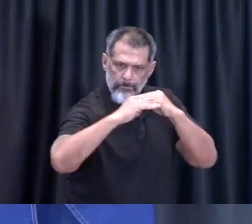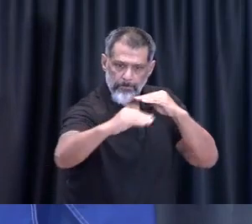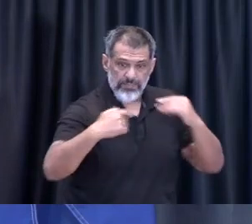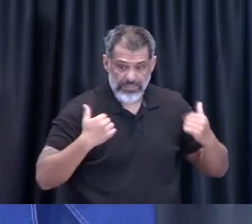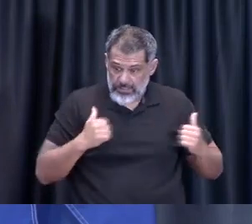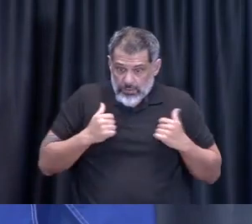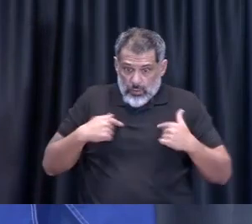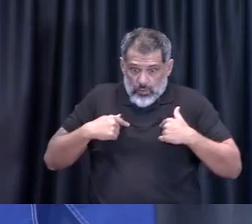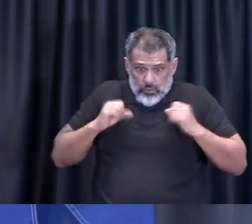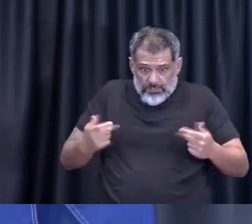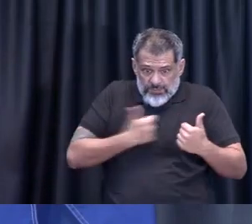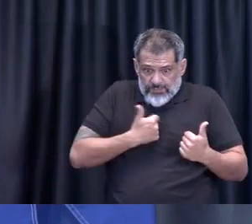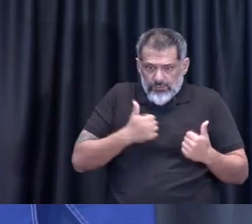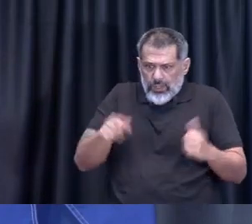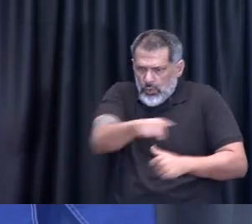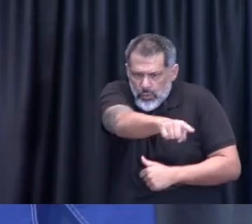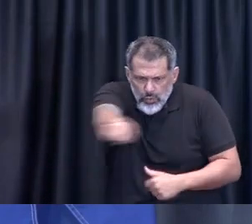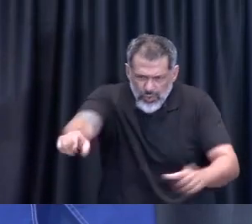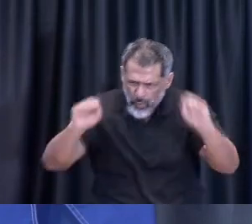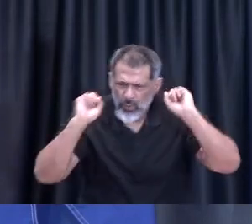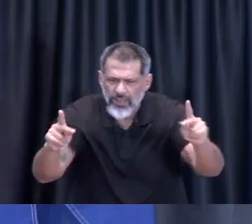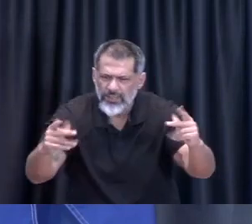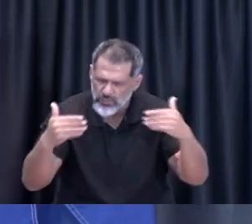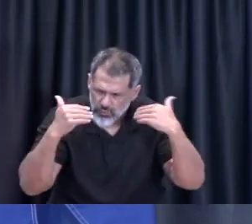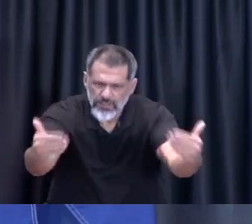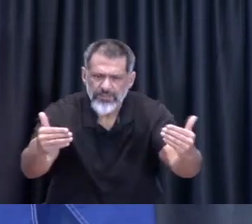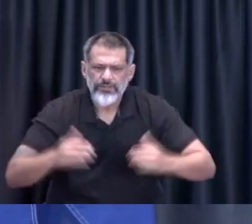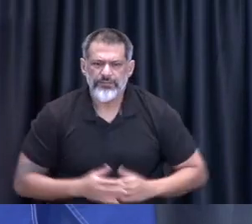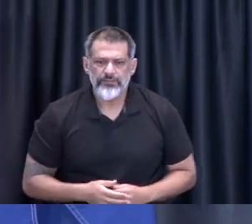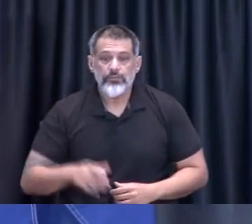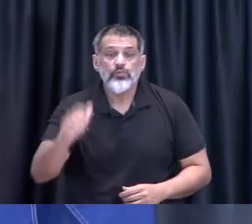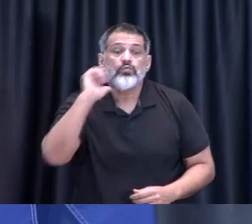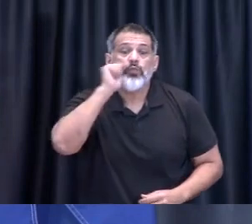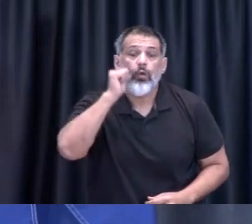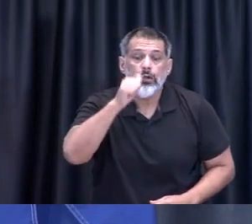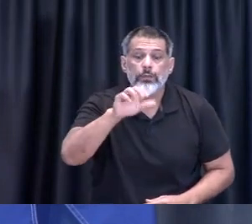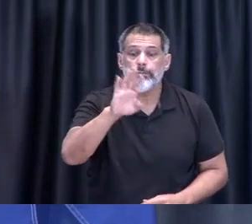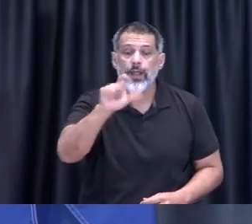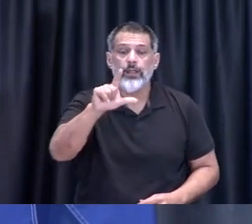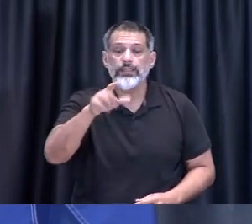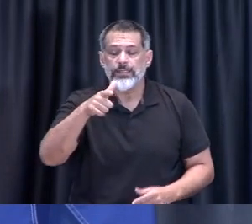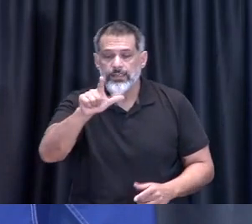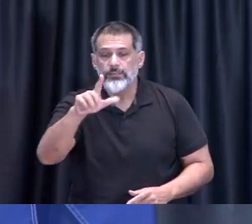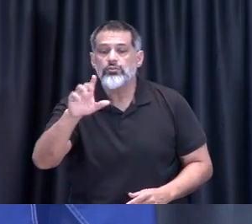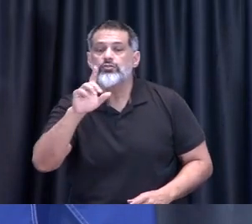for you to. Tomorrow on Bell, let's talk day. Let's all do our part to raise much